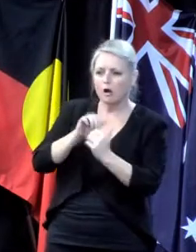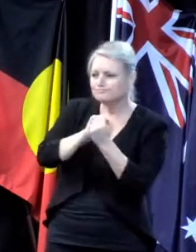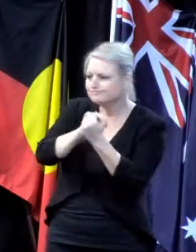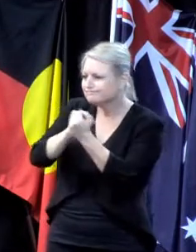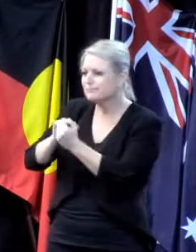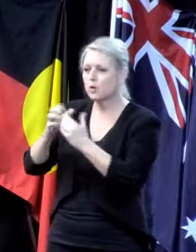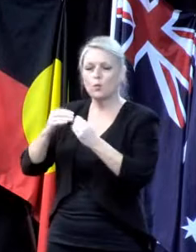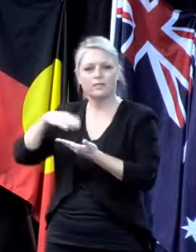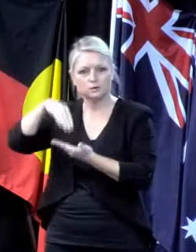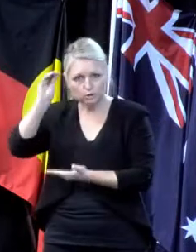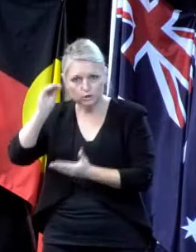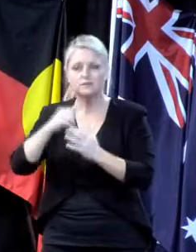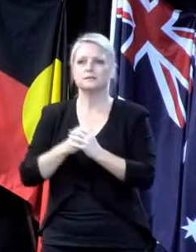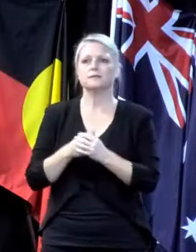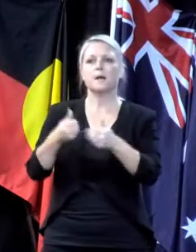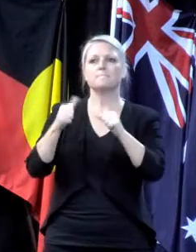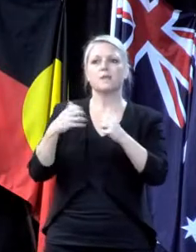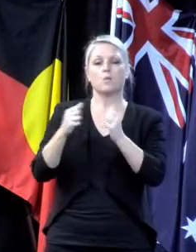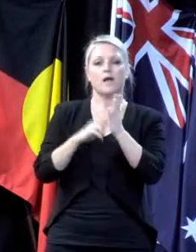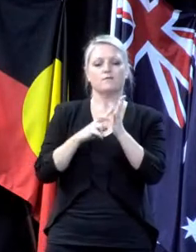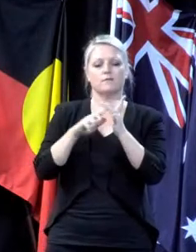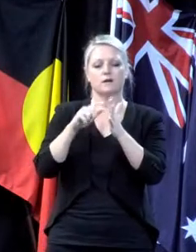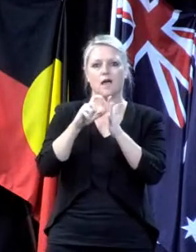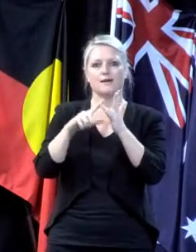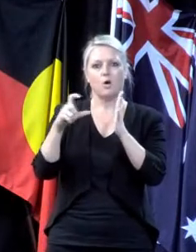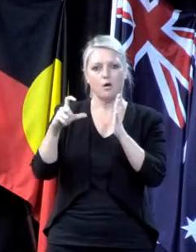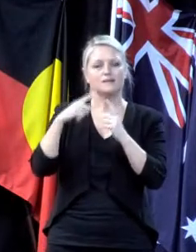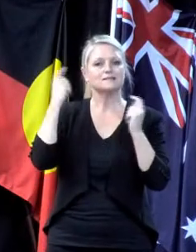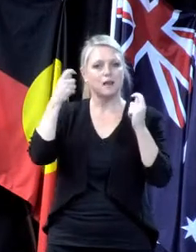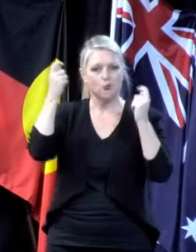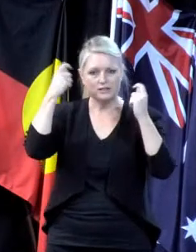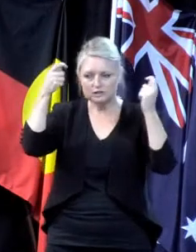We then have NAIDOC celebrations, which our students run.